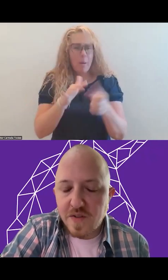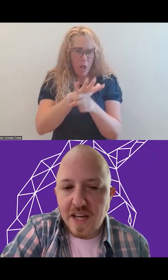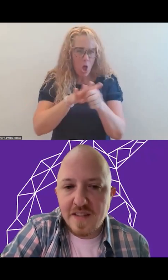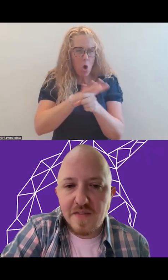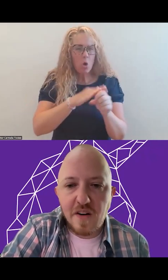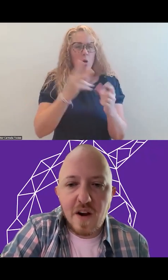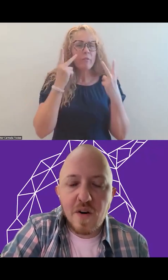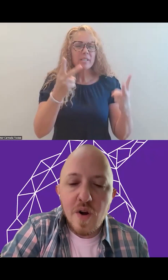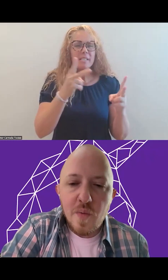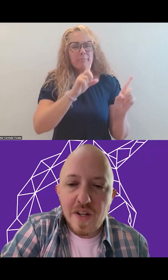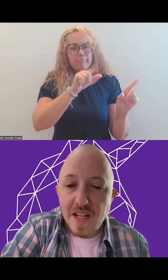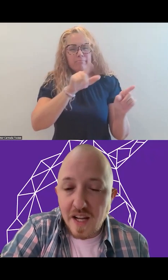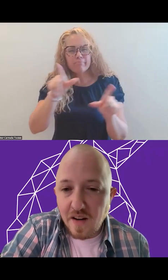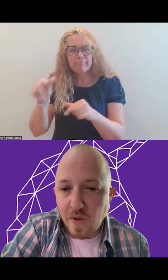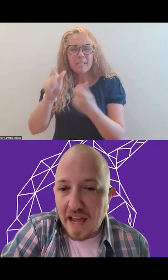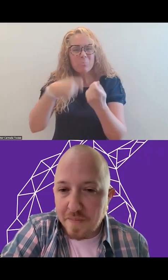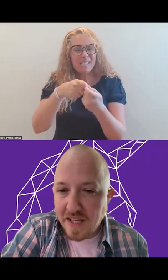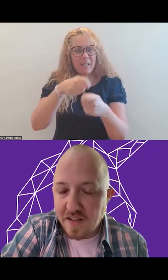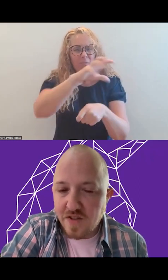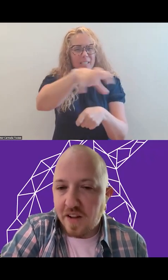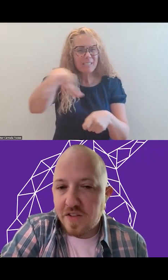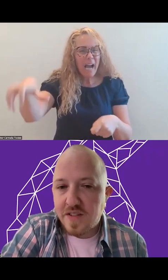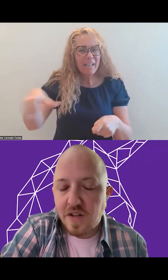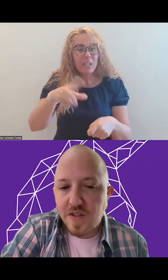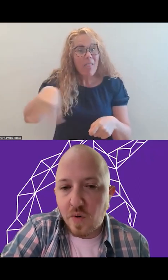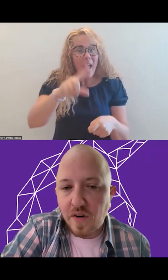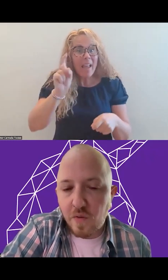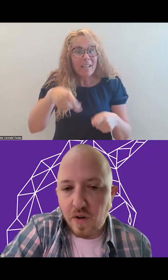SITES TO FIGURE OUT WHAT DO THEY NEED AND THEIR CHALLENGES FOR